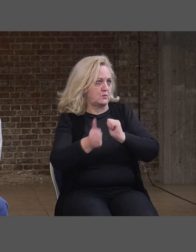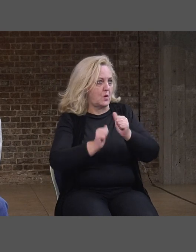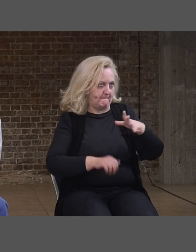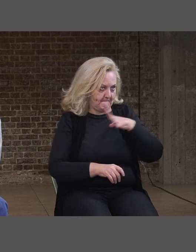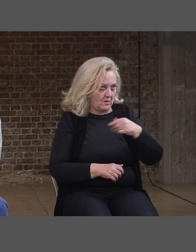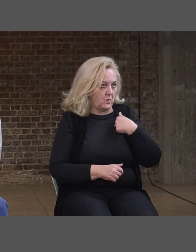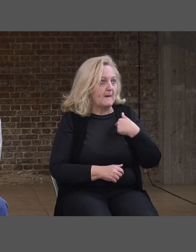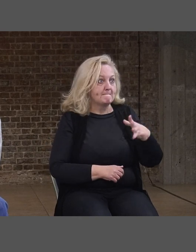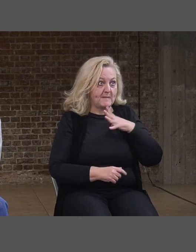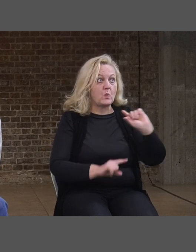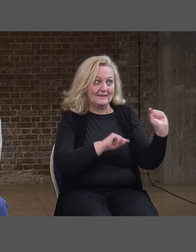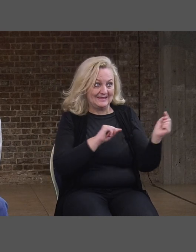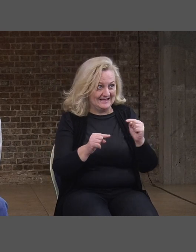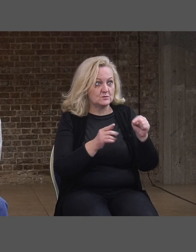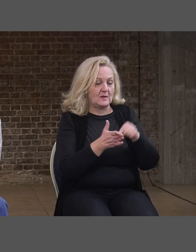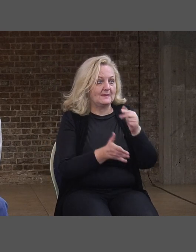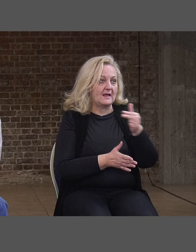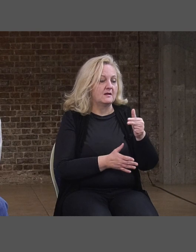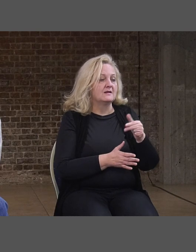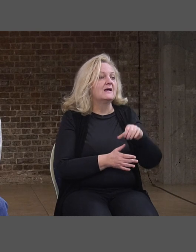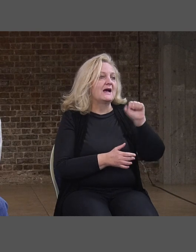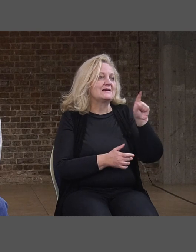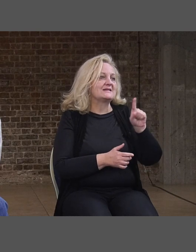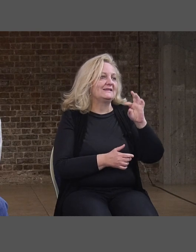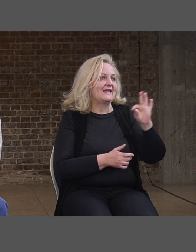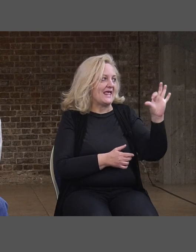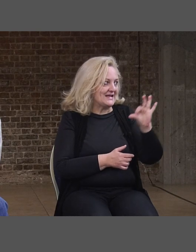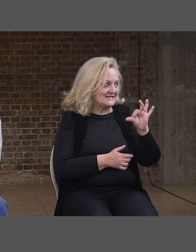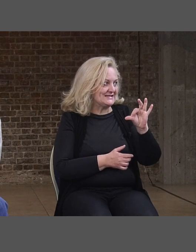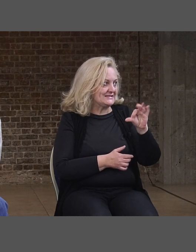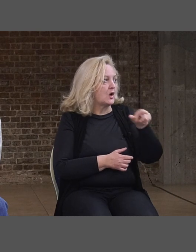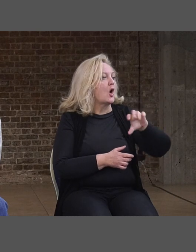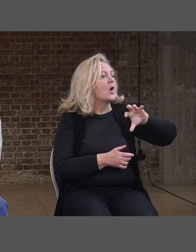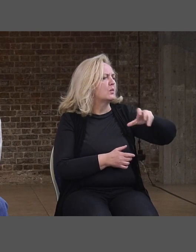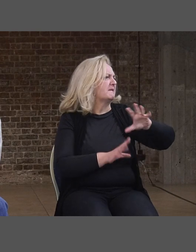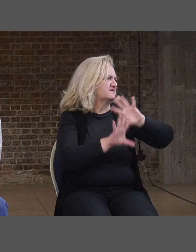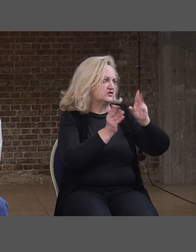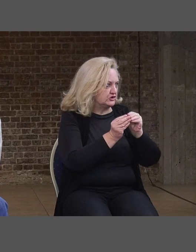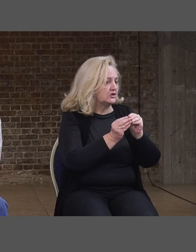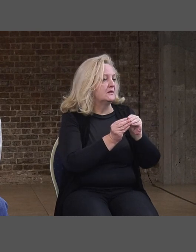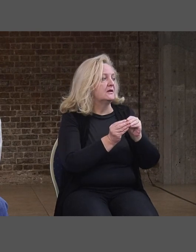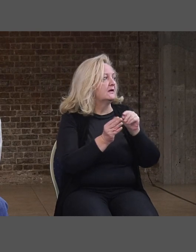and there was a discussion about it being AZS, which is for people of all people, yes? And there is also the IMP, which is the so-called "IMP".